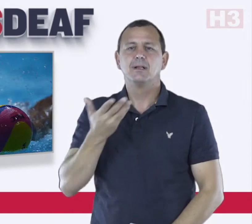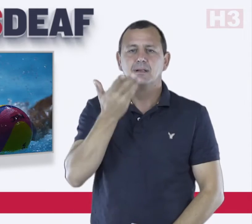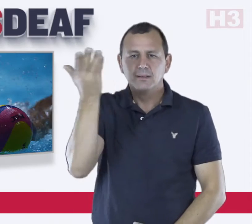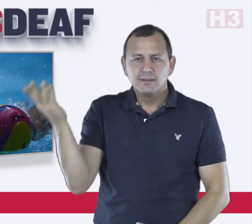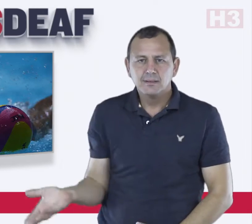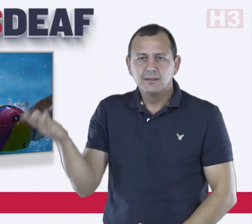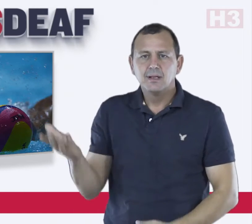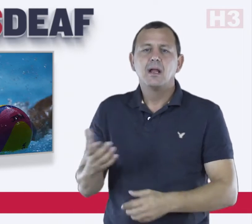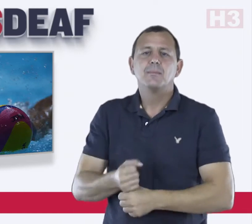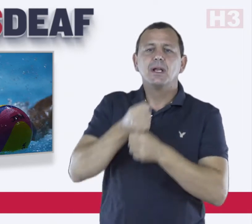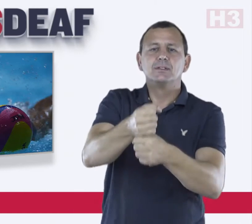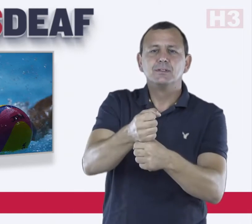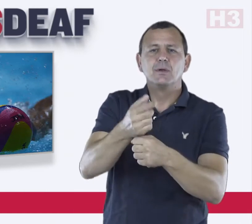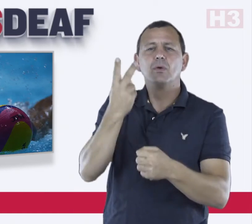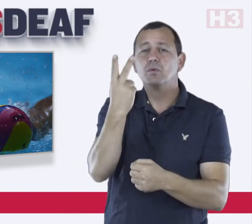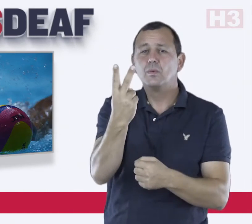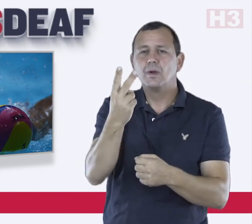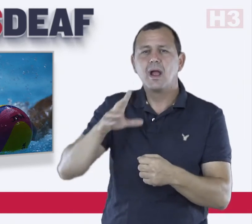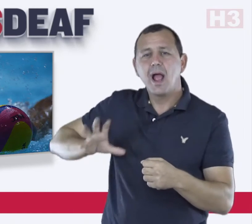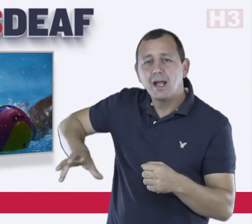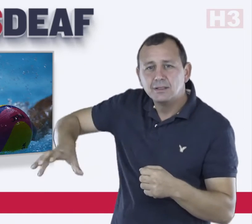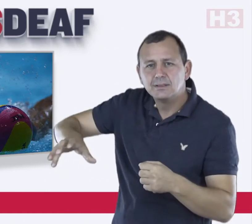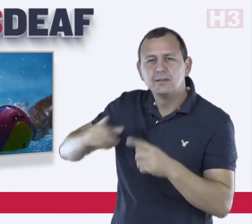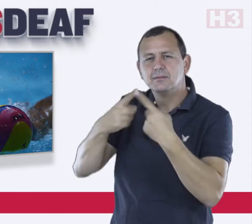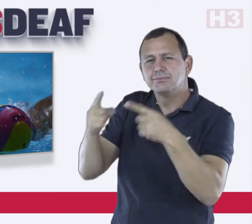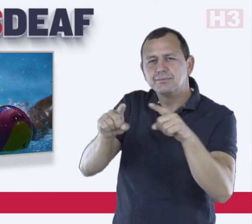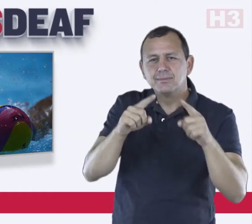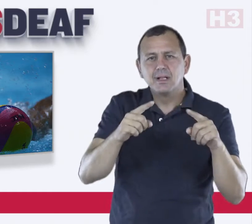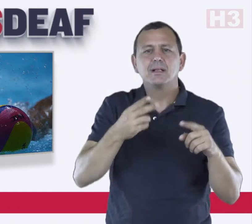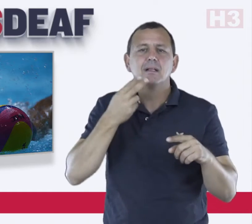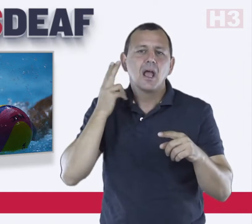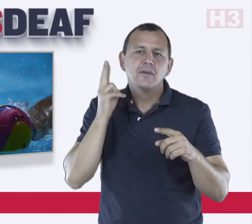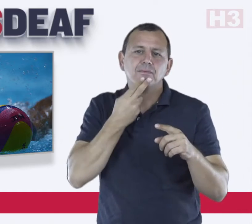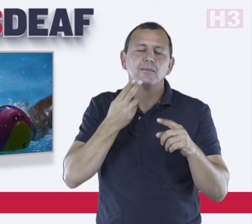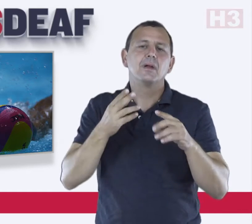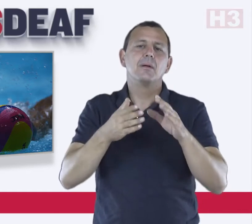Lewis is an ambassador to two country-wide Deaf